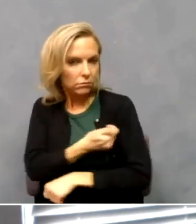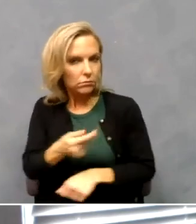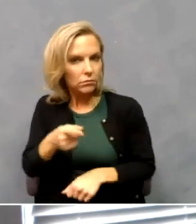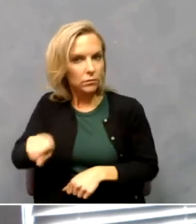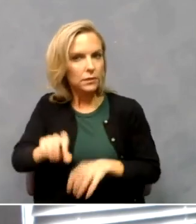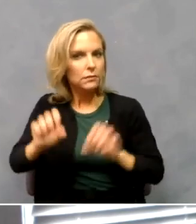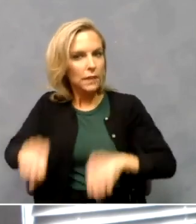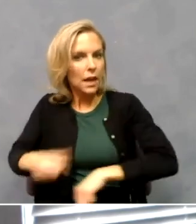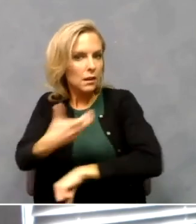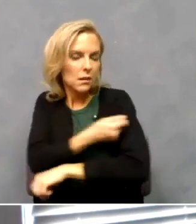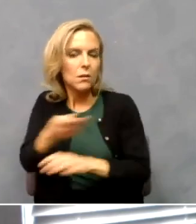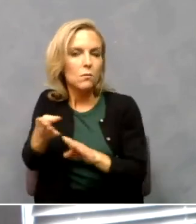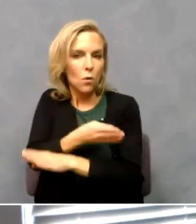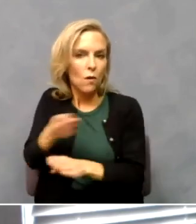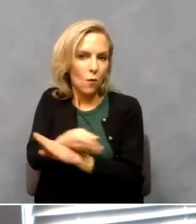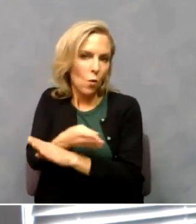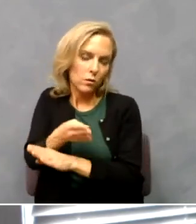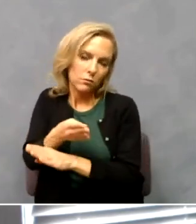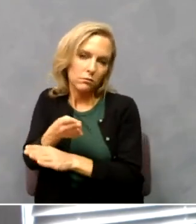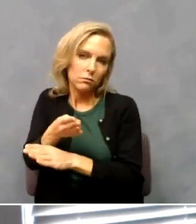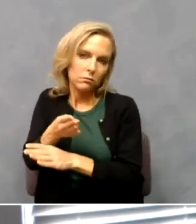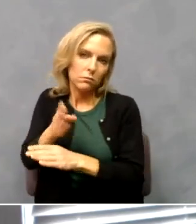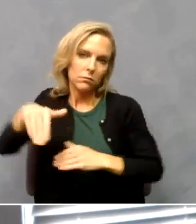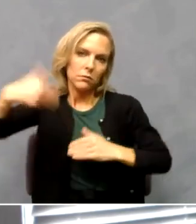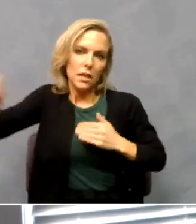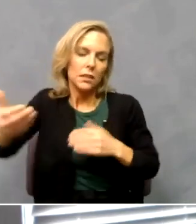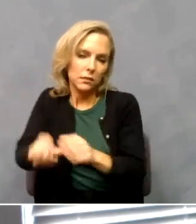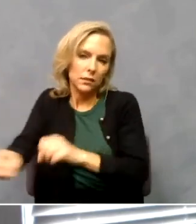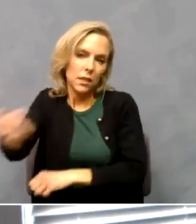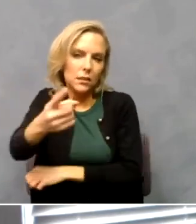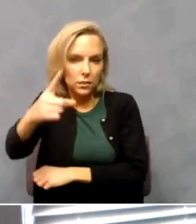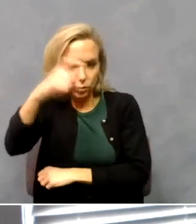time we enter the middle or the end of the summer aan den. The people who